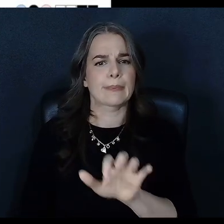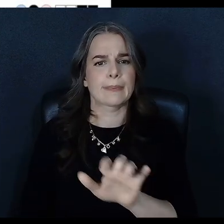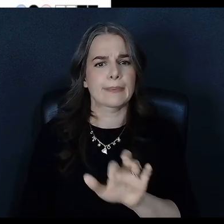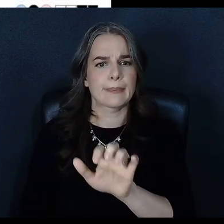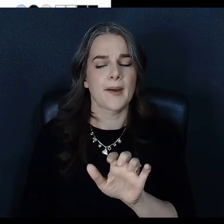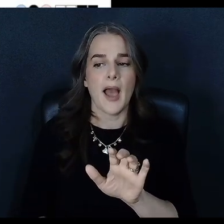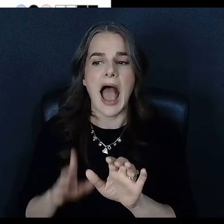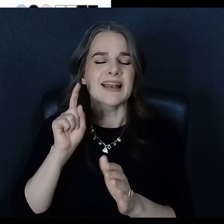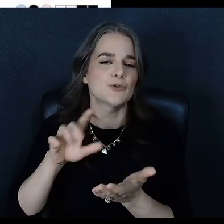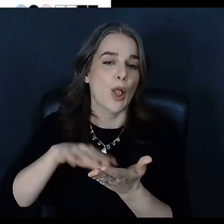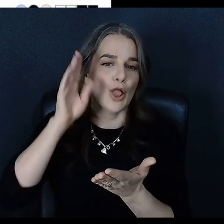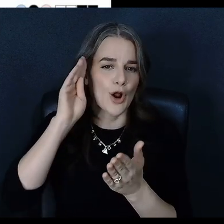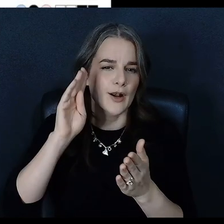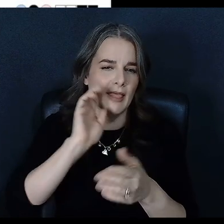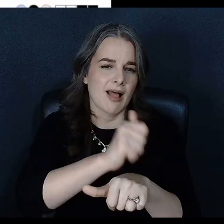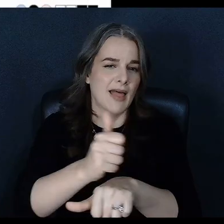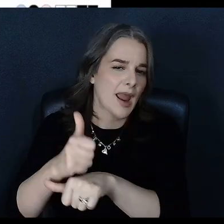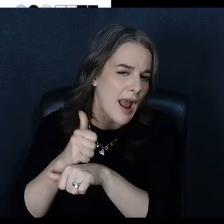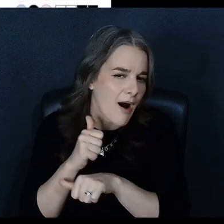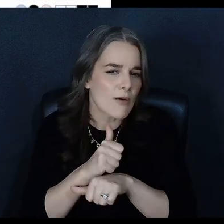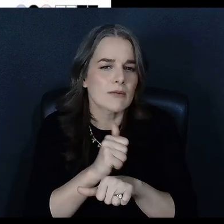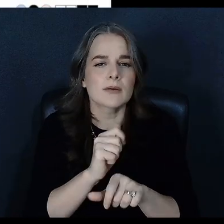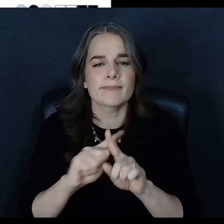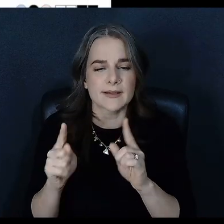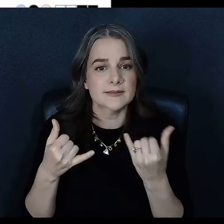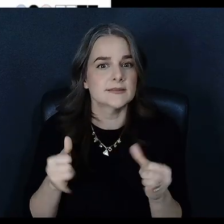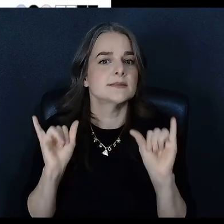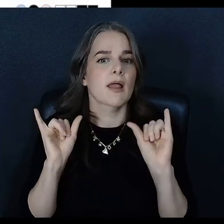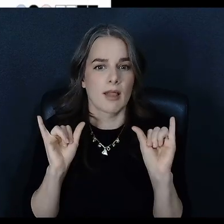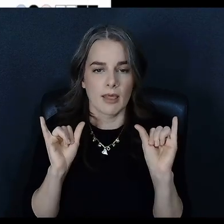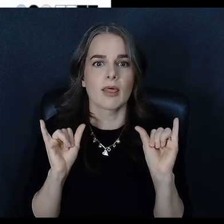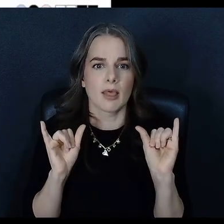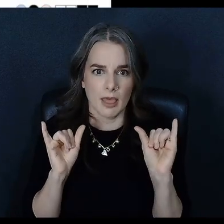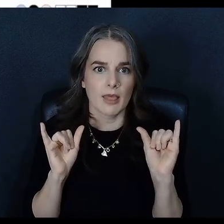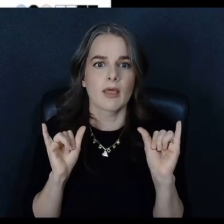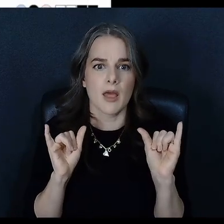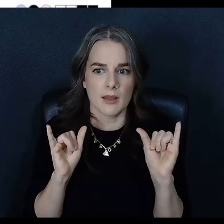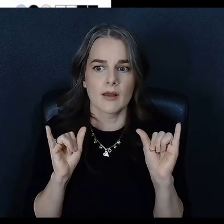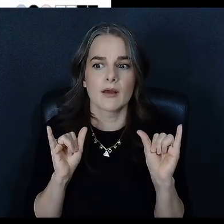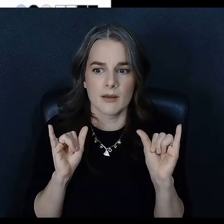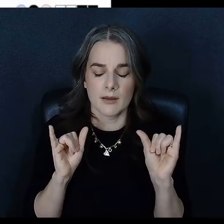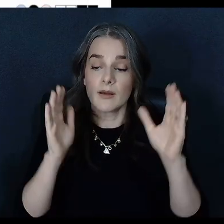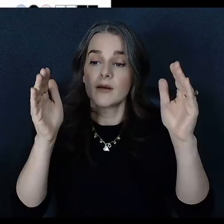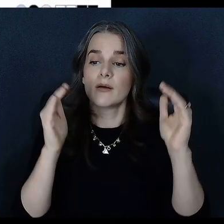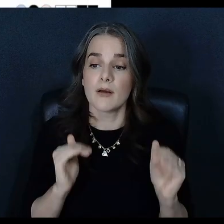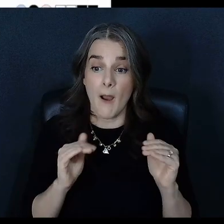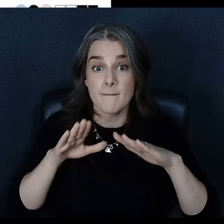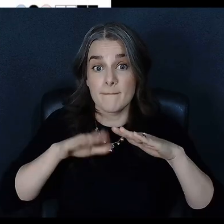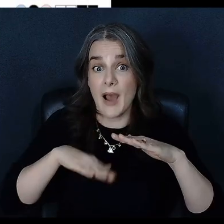That has to fit into our plan here with someone if they're going to use this. The bottom keyboard at the center and the bottom,